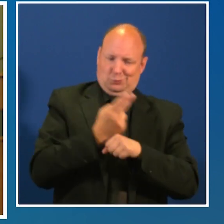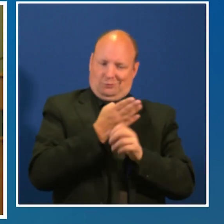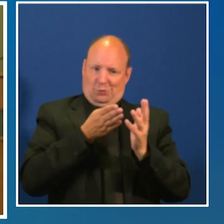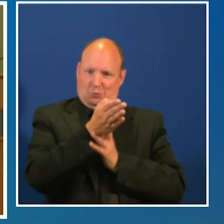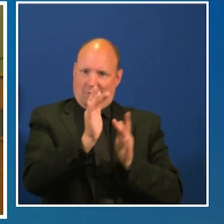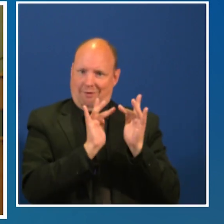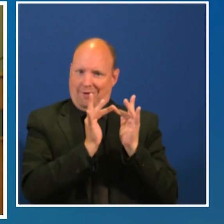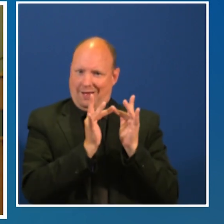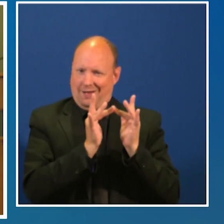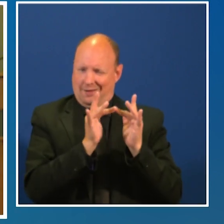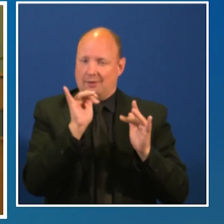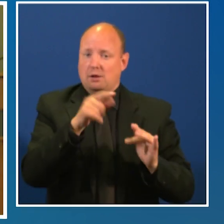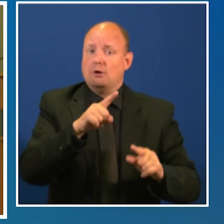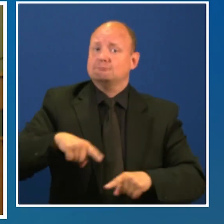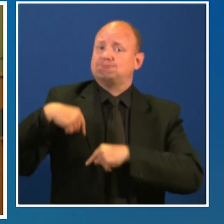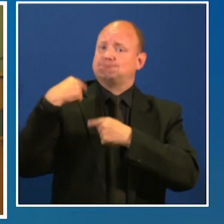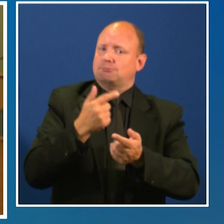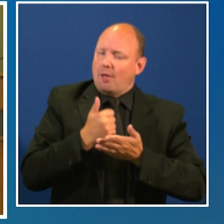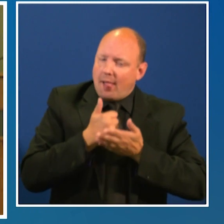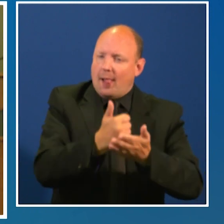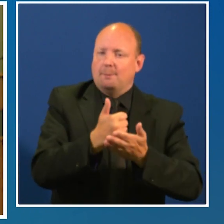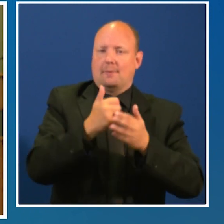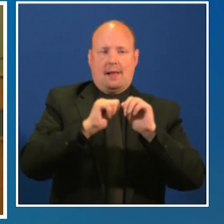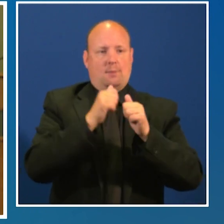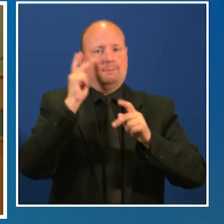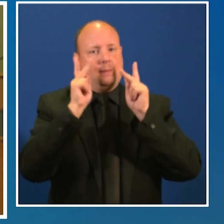engaged with the work of the city. We're pleased to be able